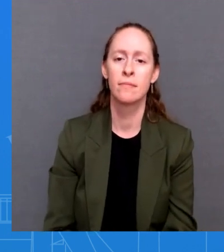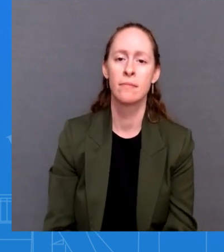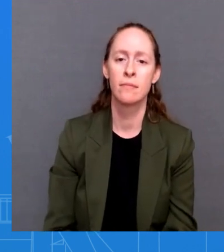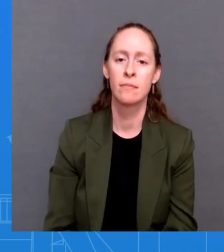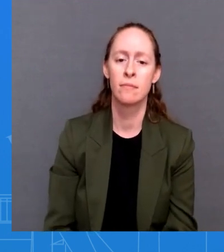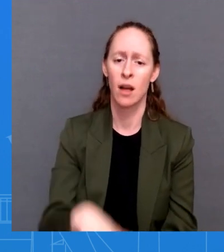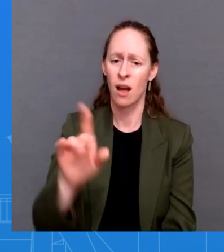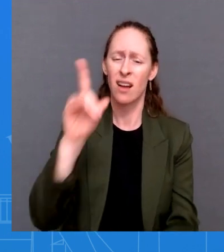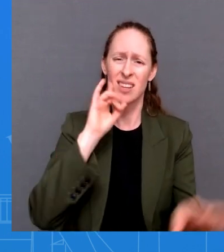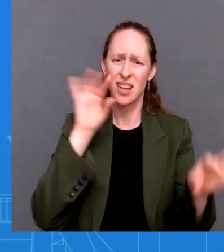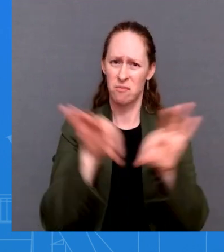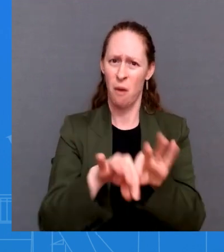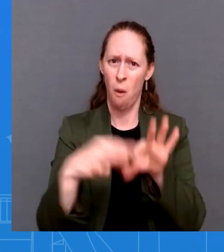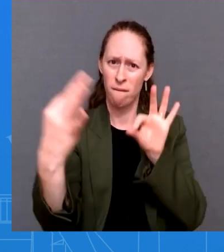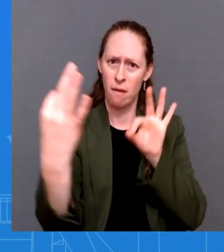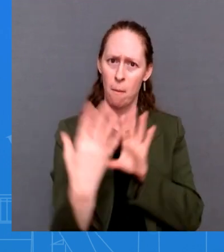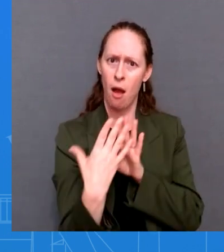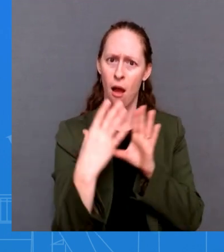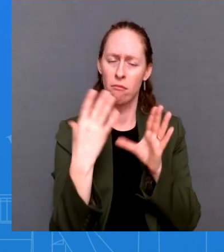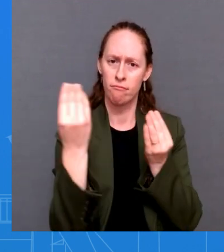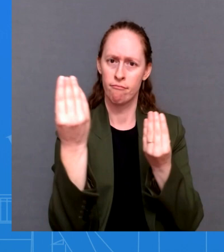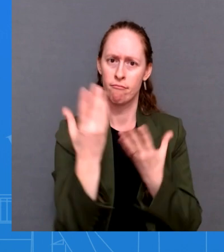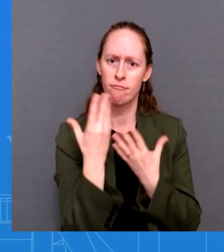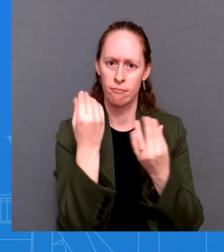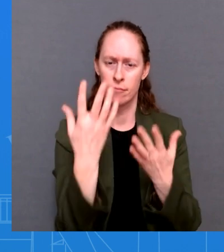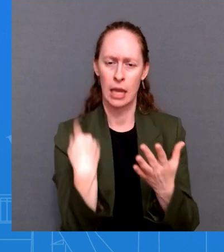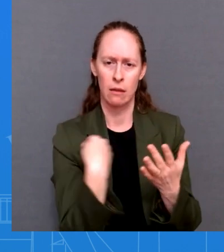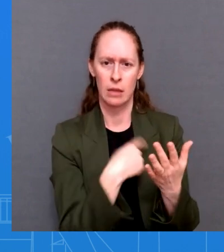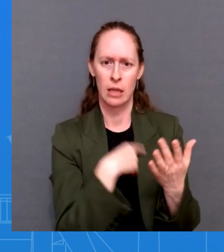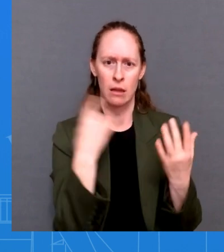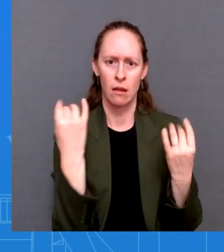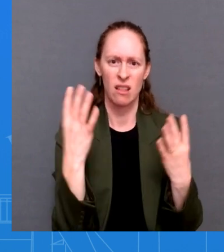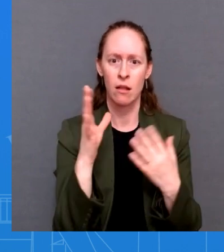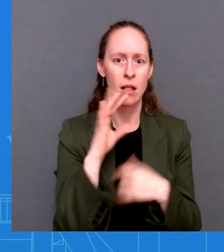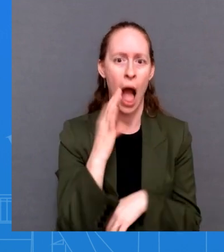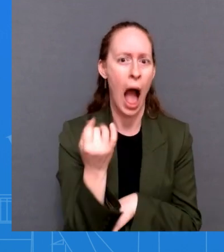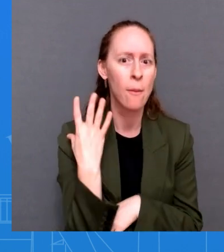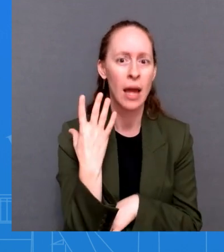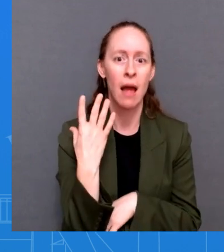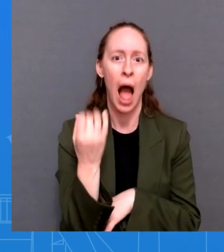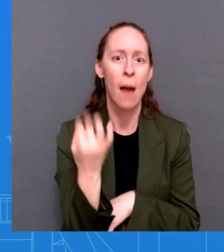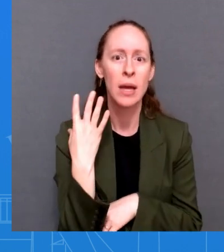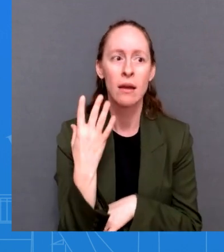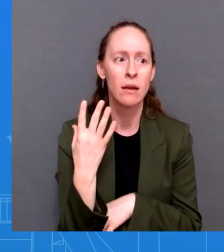from how many vaccines can you pull out of the vial, but how many arms can you vaccinate? Because that's going to give us a lot more information.